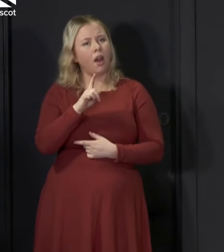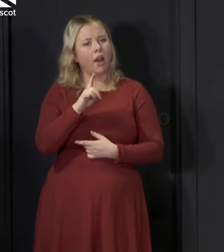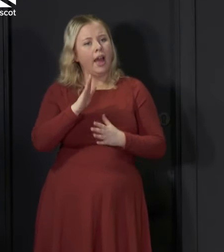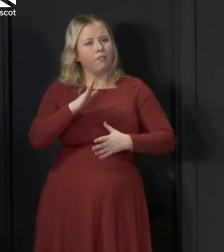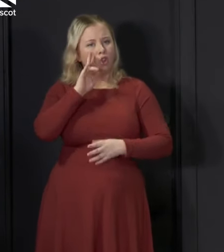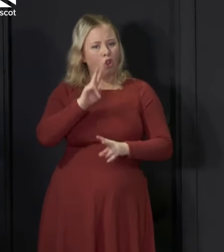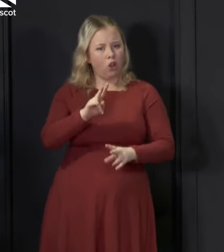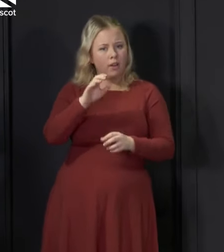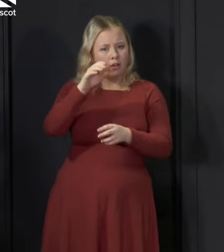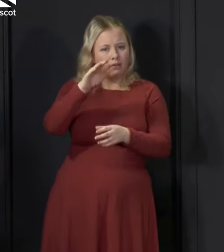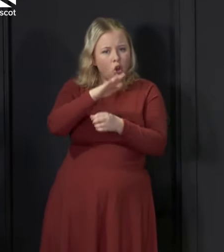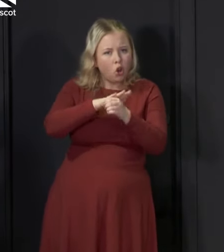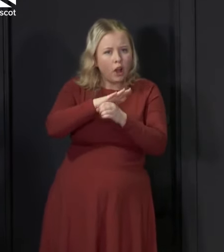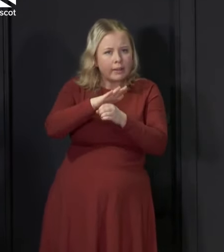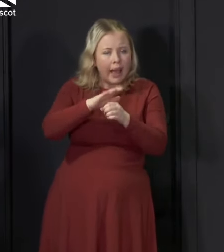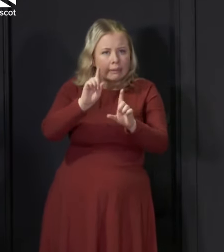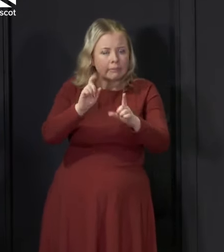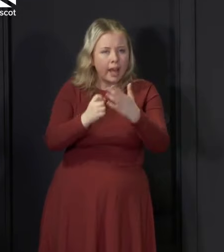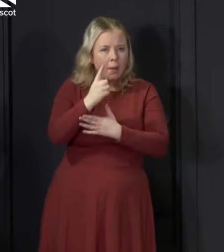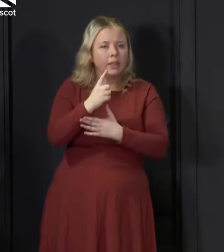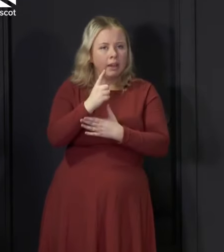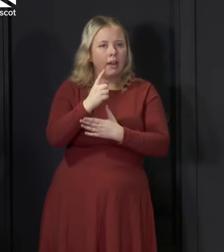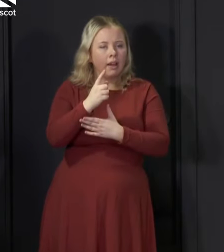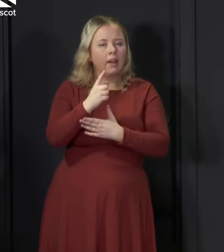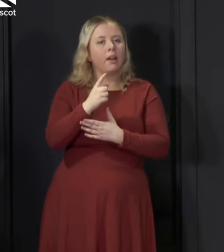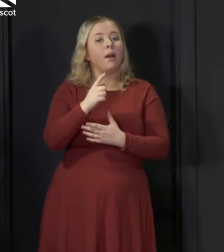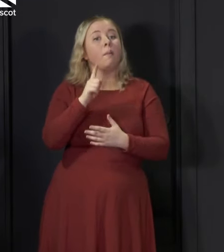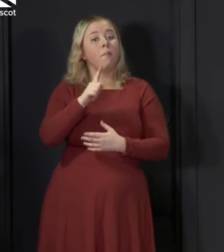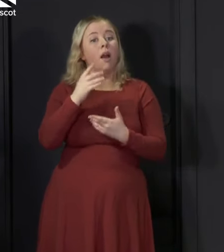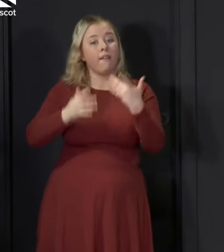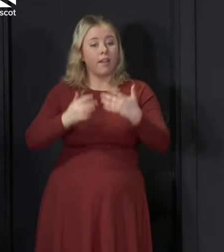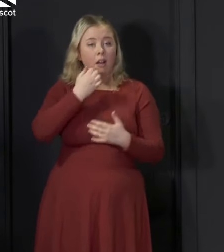whether that makes them better or worse. But the figures we are seeing emerging from most